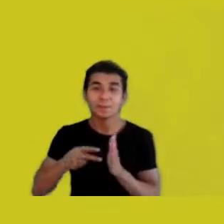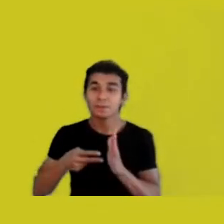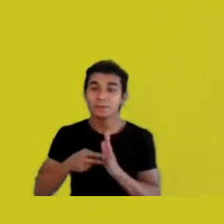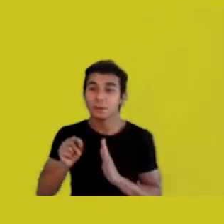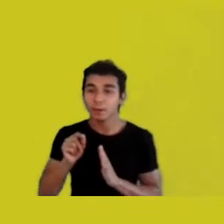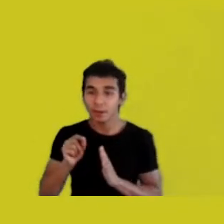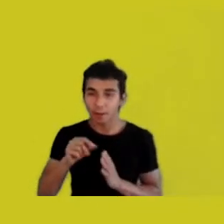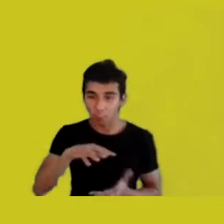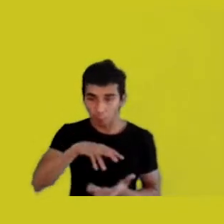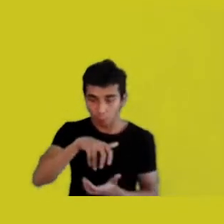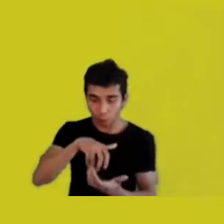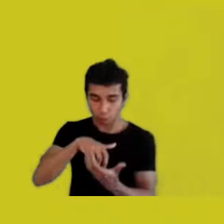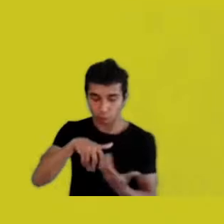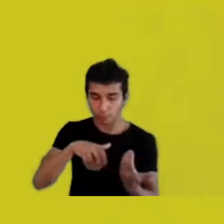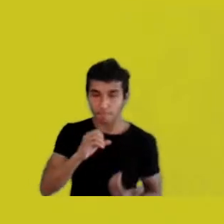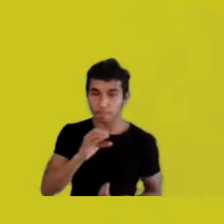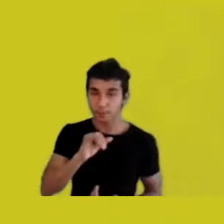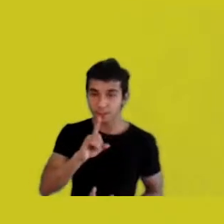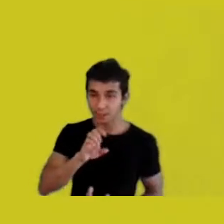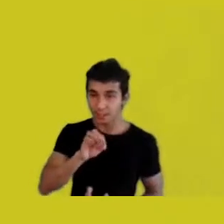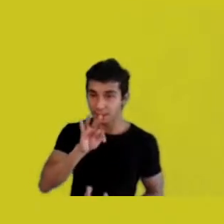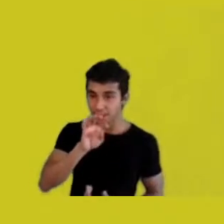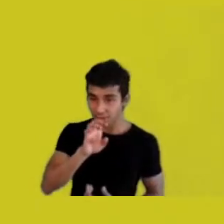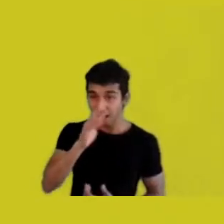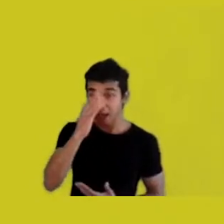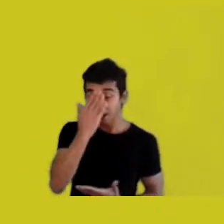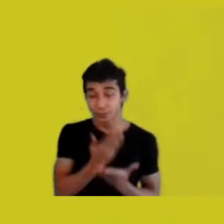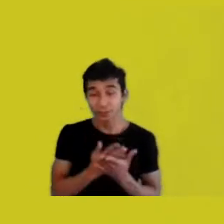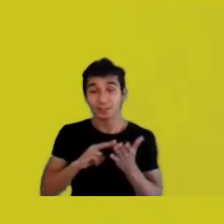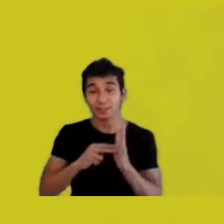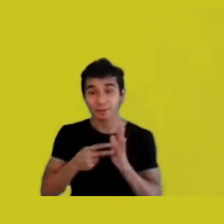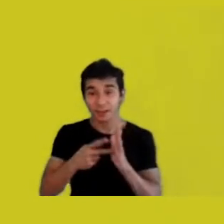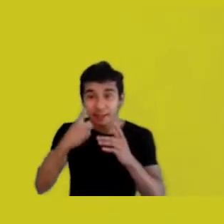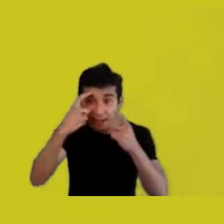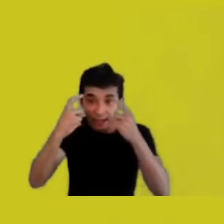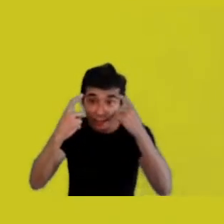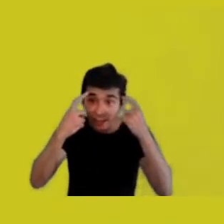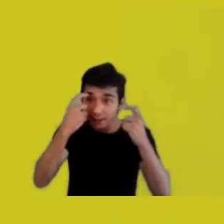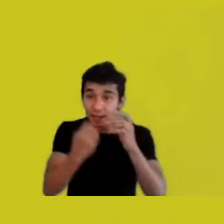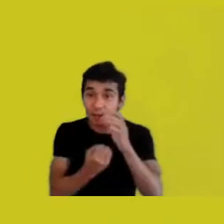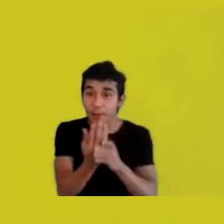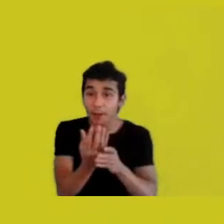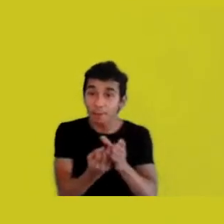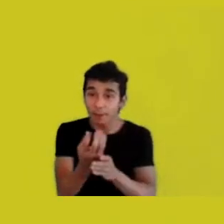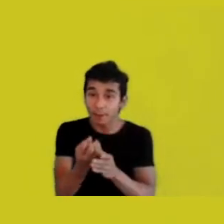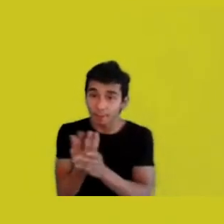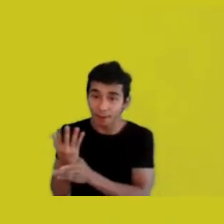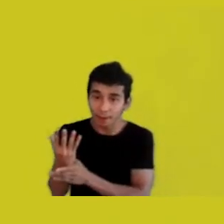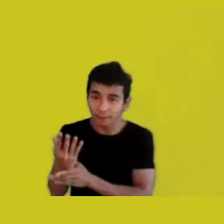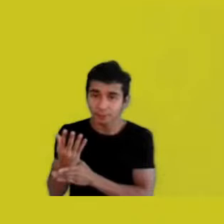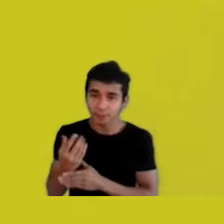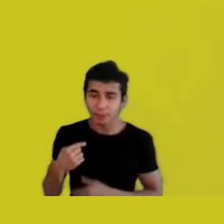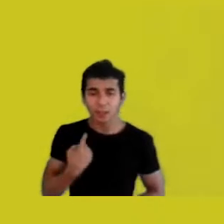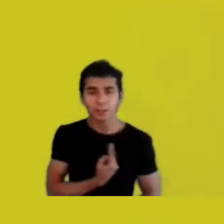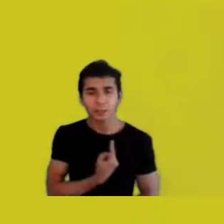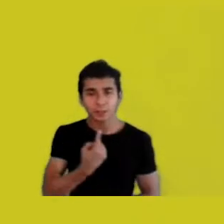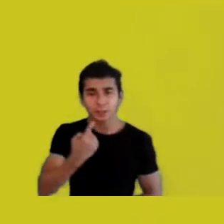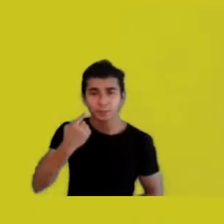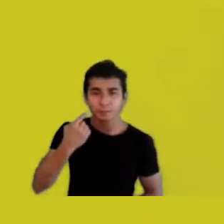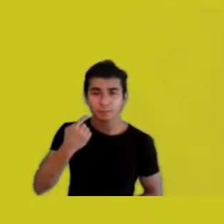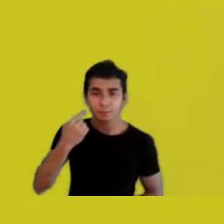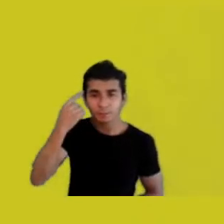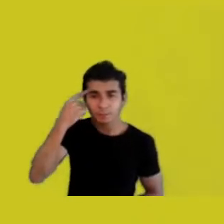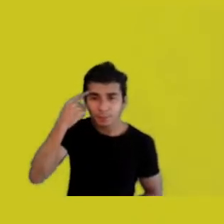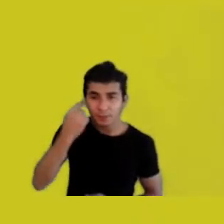and we are caught in this exercise between practicing other poetics